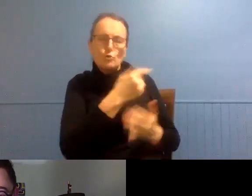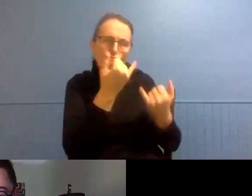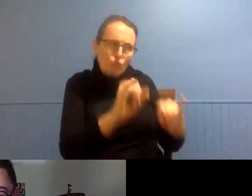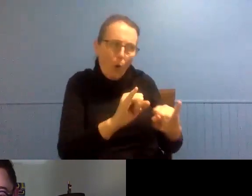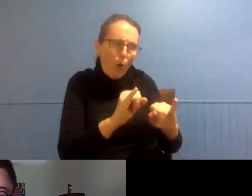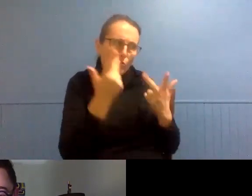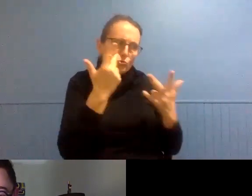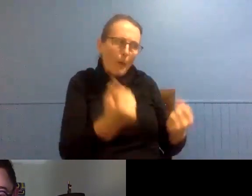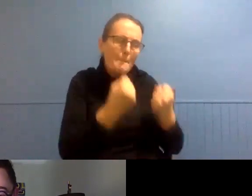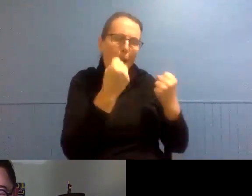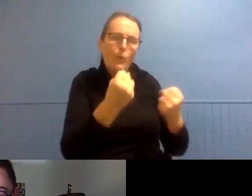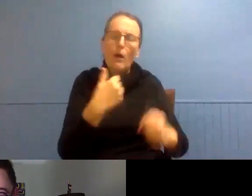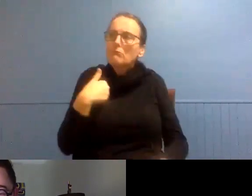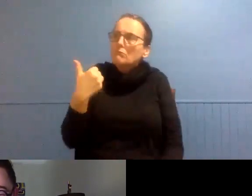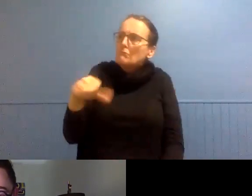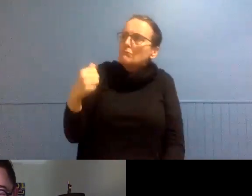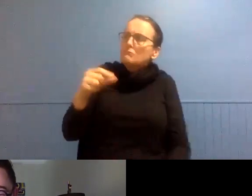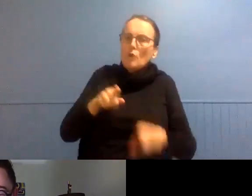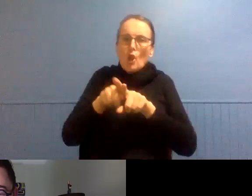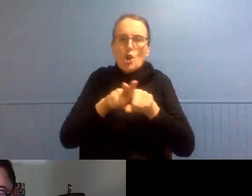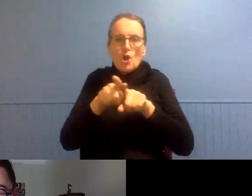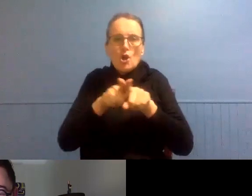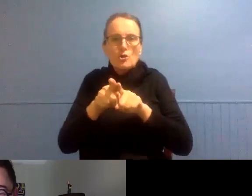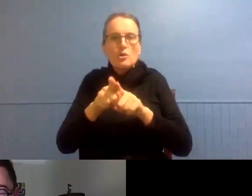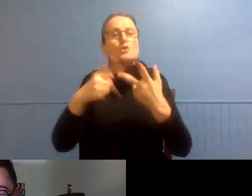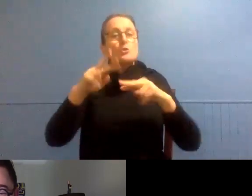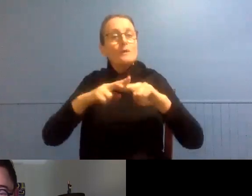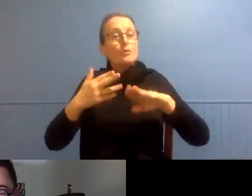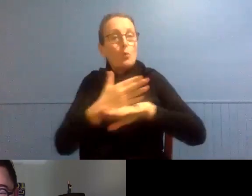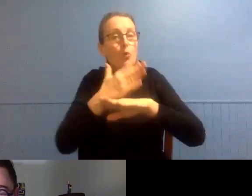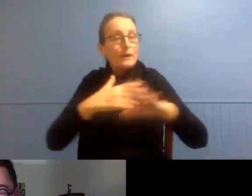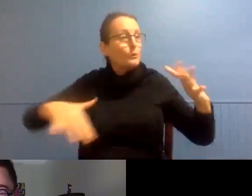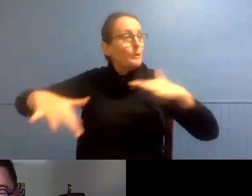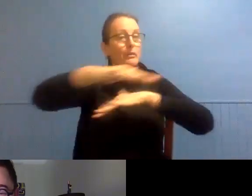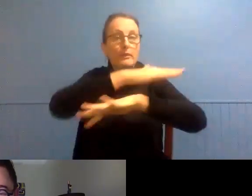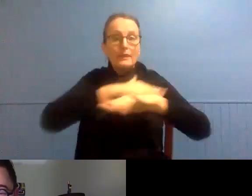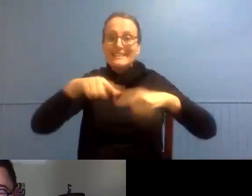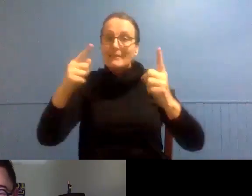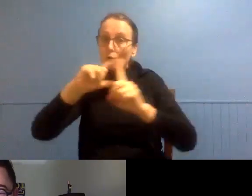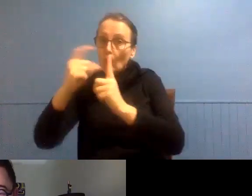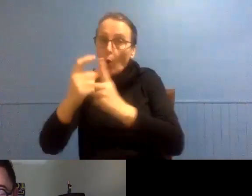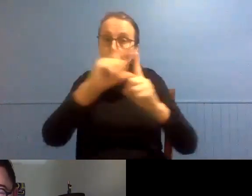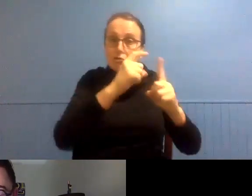When you start to work across genders, identities, intersectalty, there's a whole world